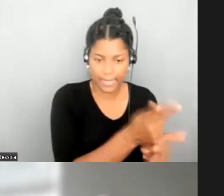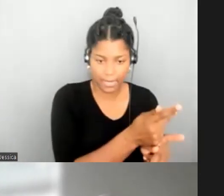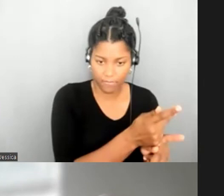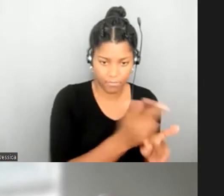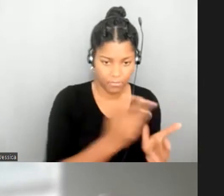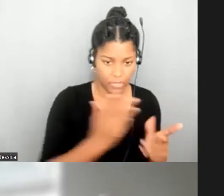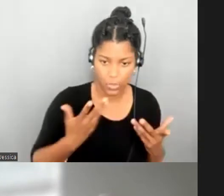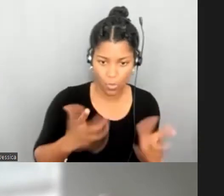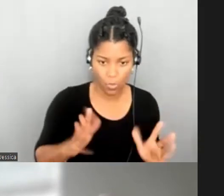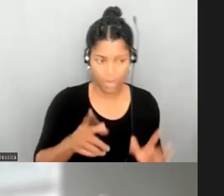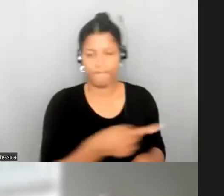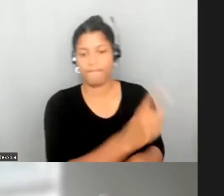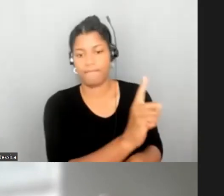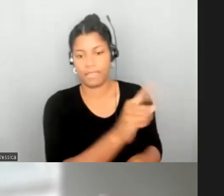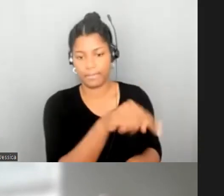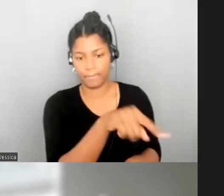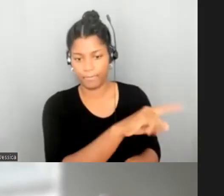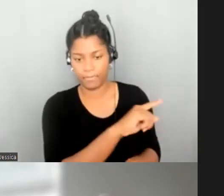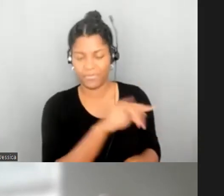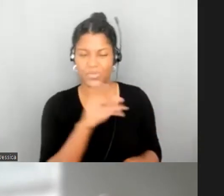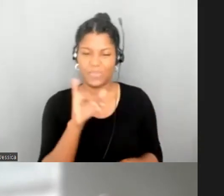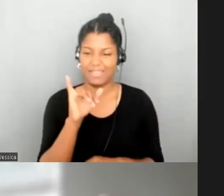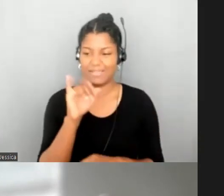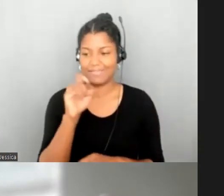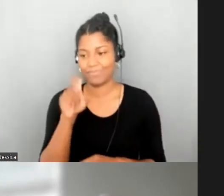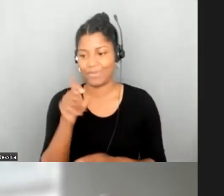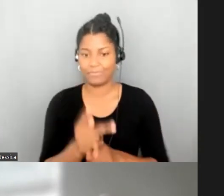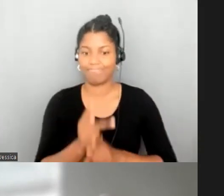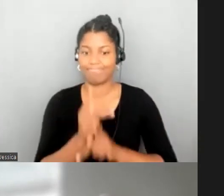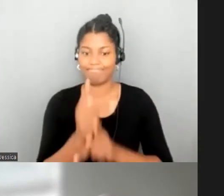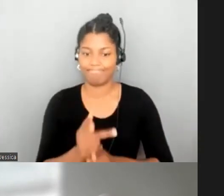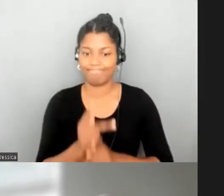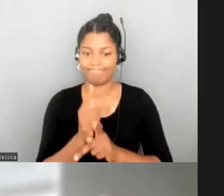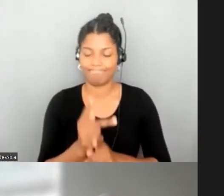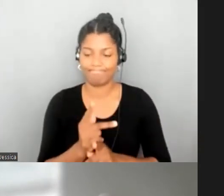So that is another thing: We are trying to be sensitive in partnering with the people